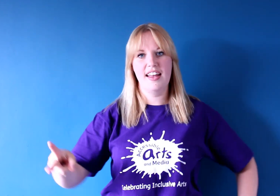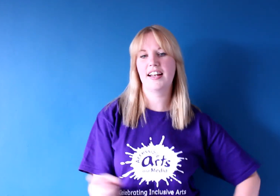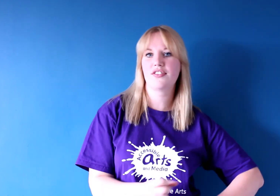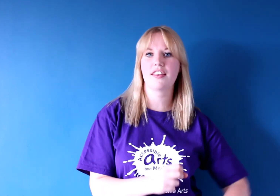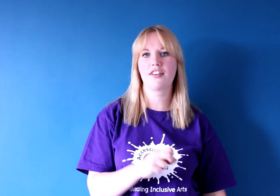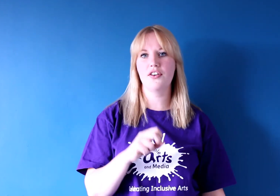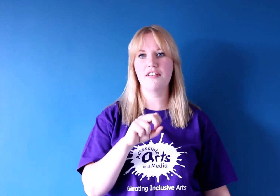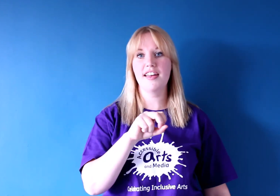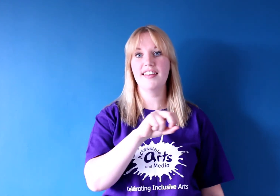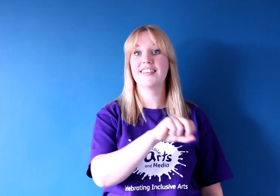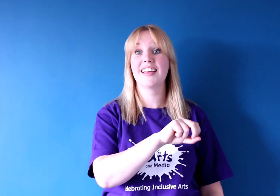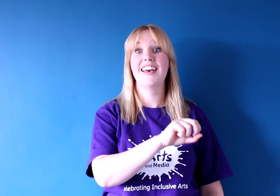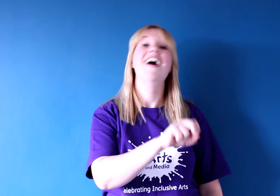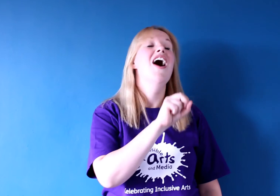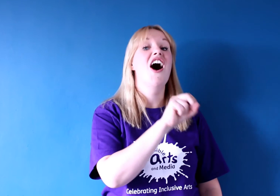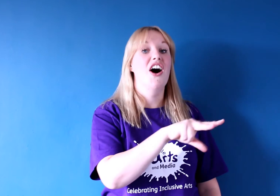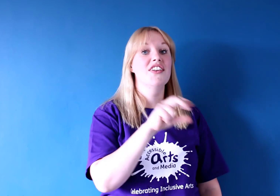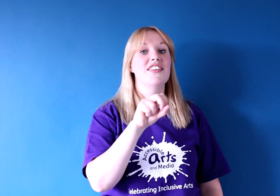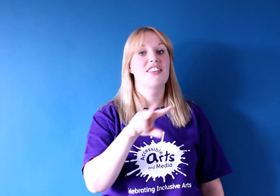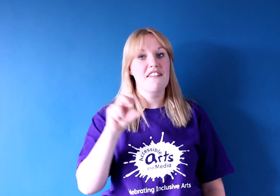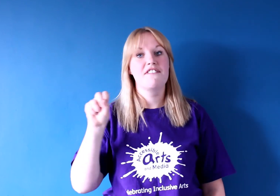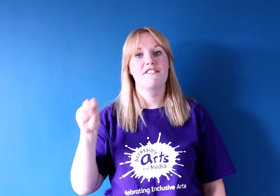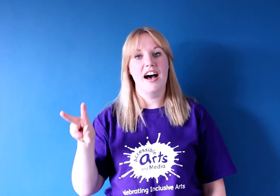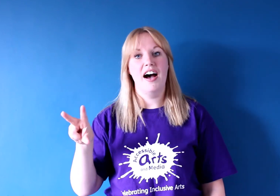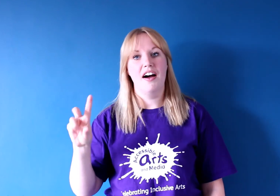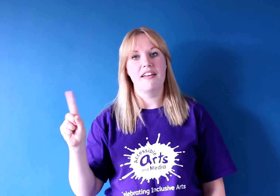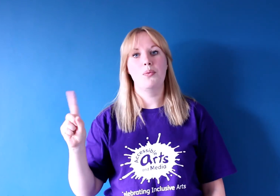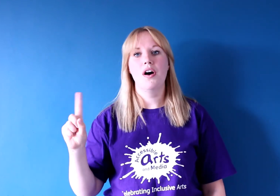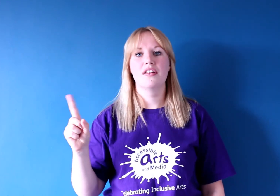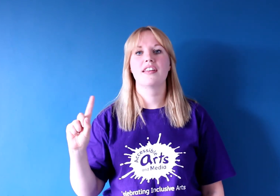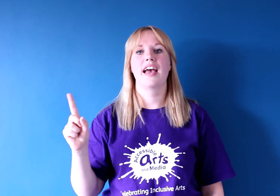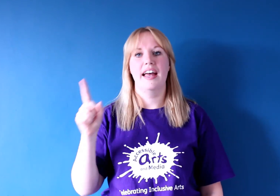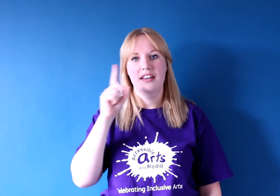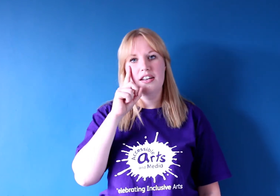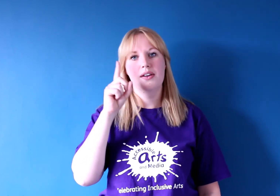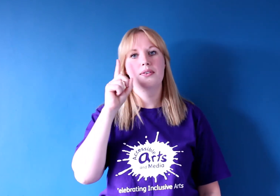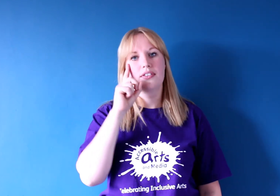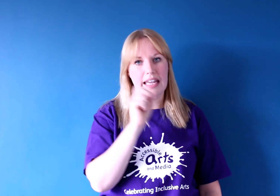And let’s try the chorus. On safari, what can you see?